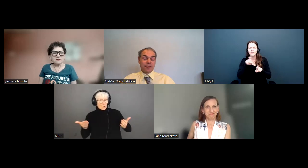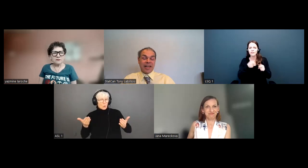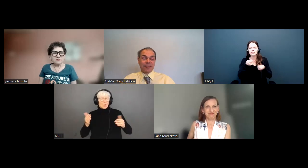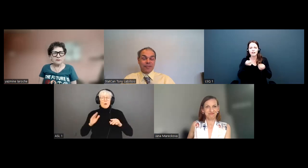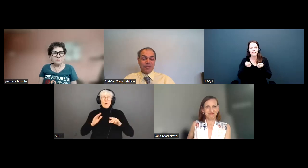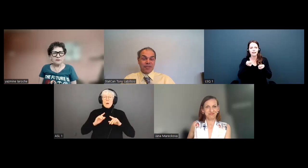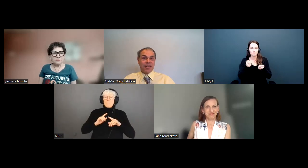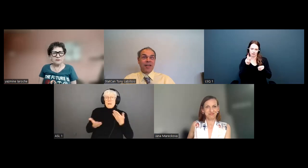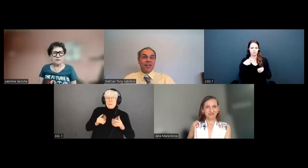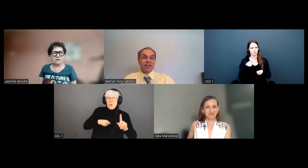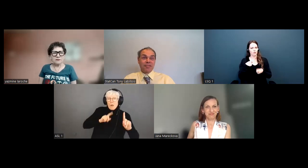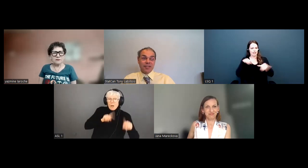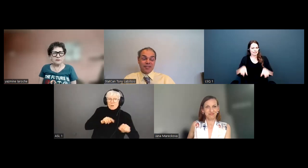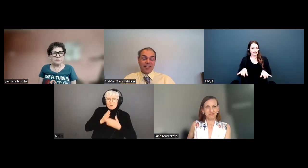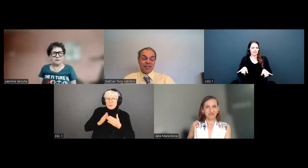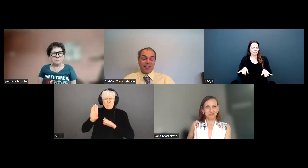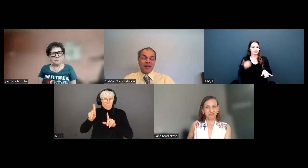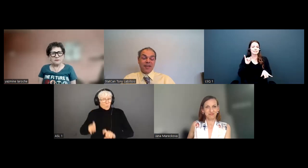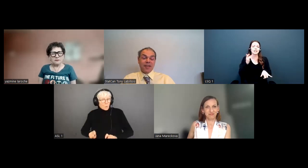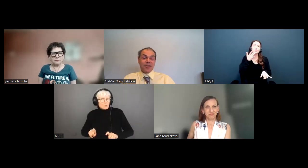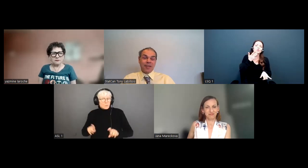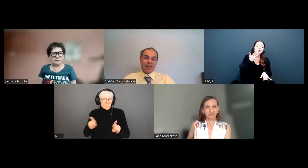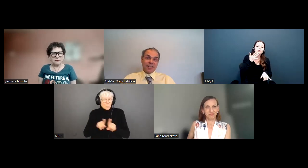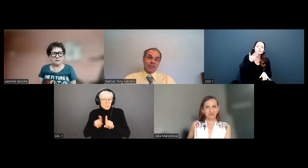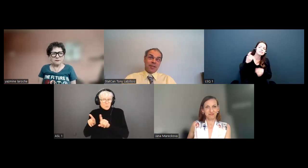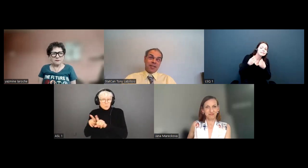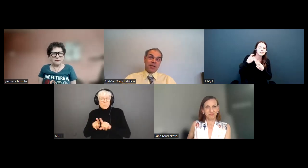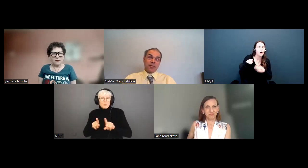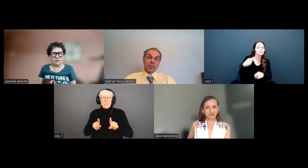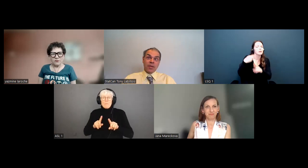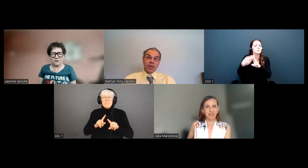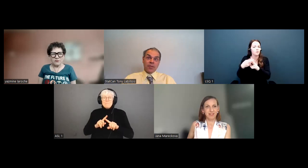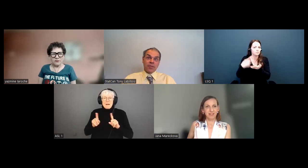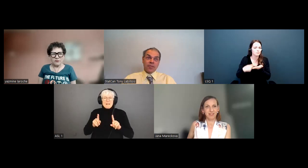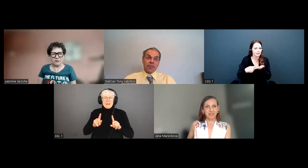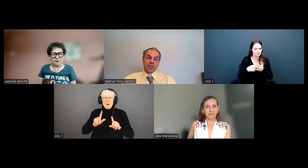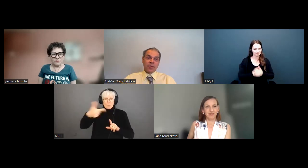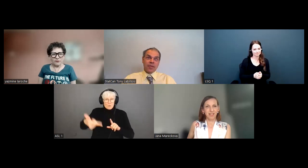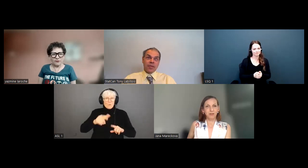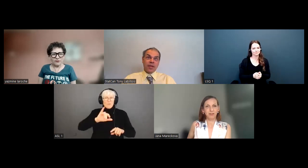to react to some of the the questions that you will all ask too yes me thank you very